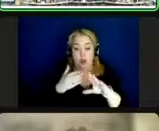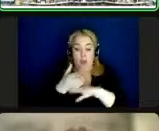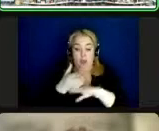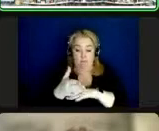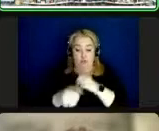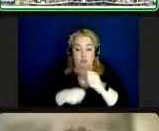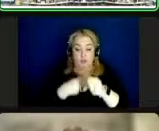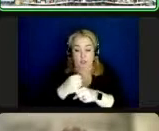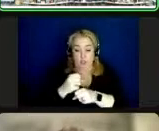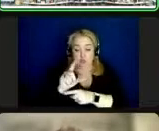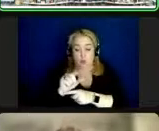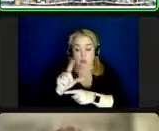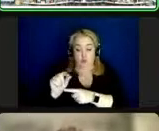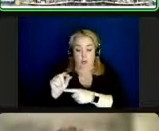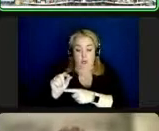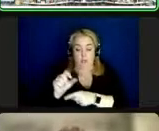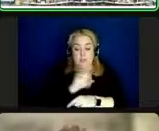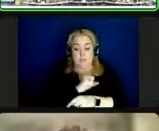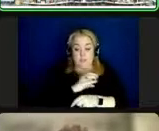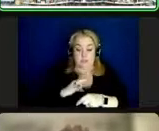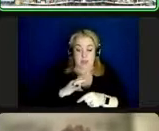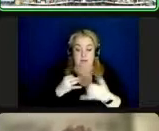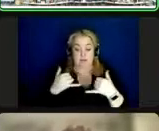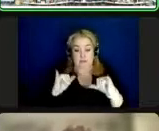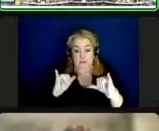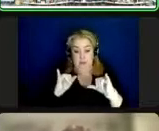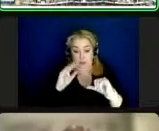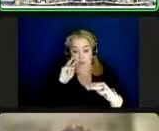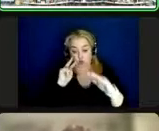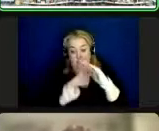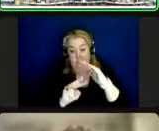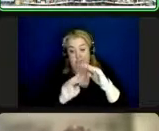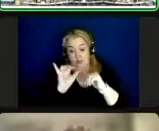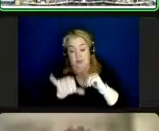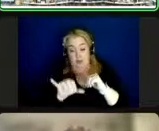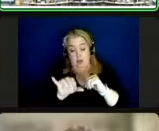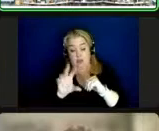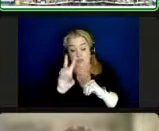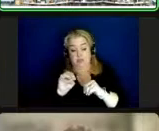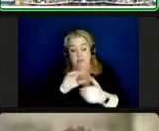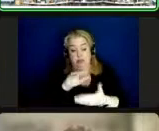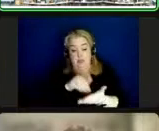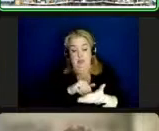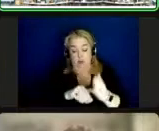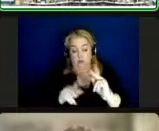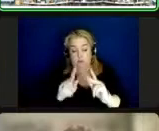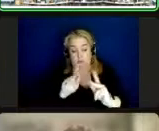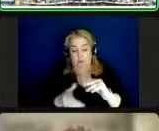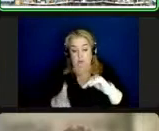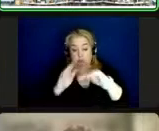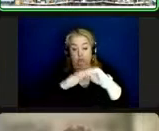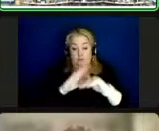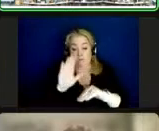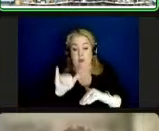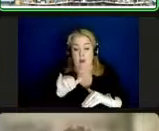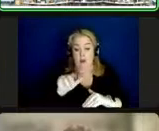THE YEAR 2030 FIVE.